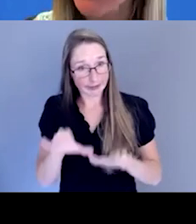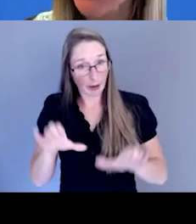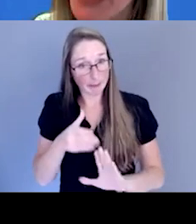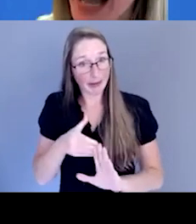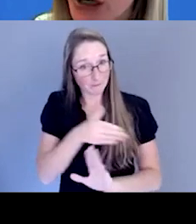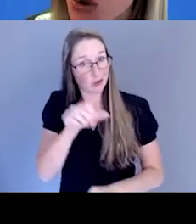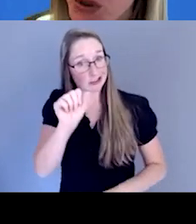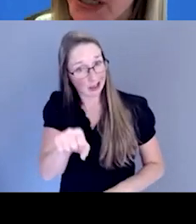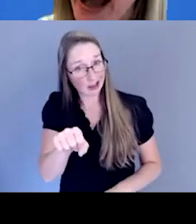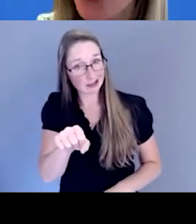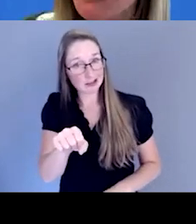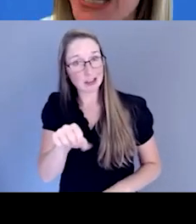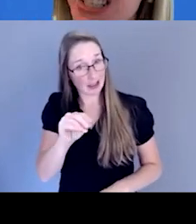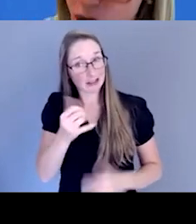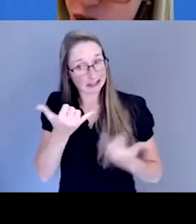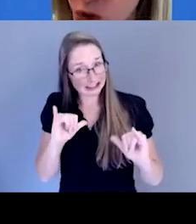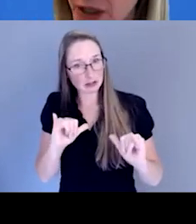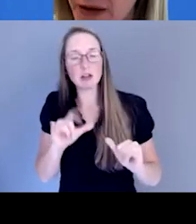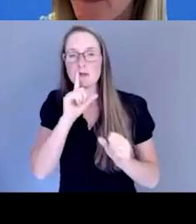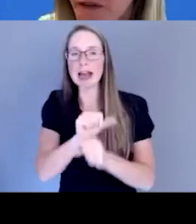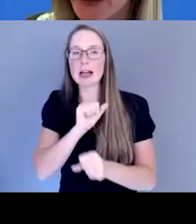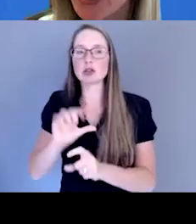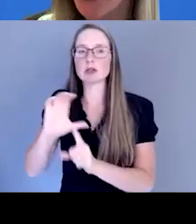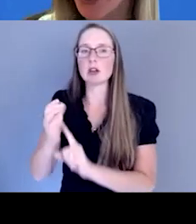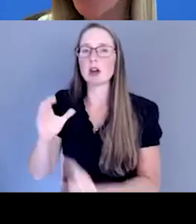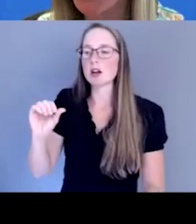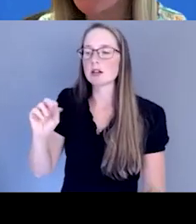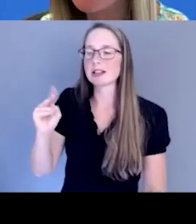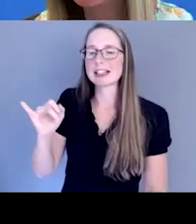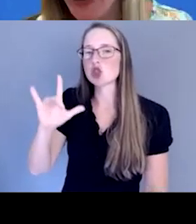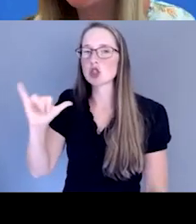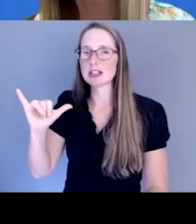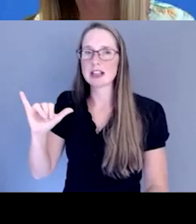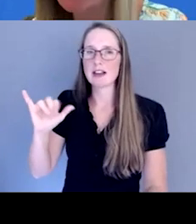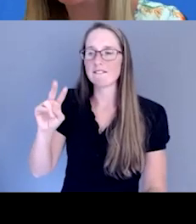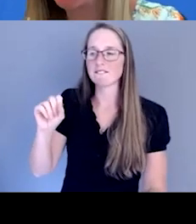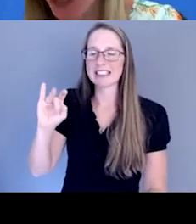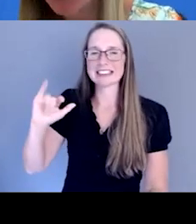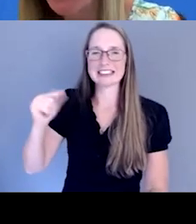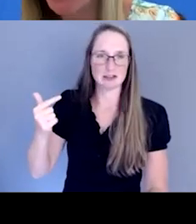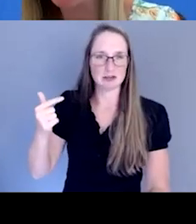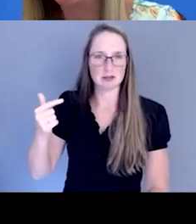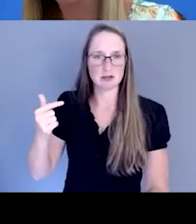it's actually now conditionally vested equipment. Then there is the third category